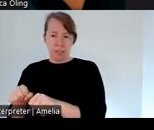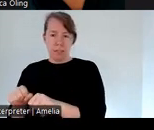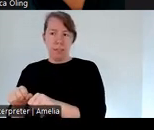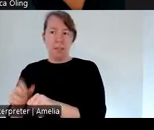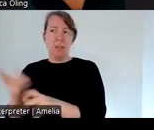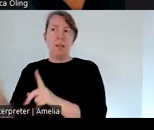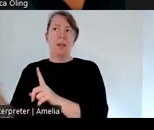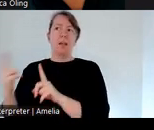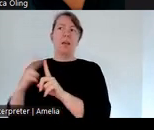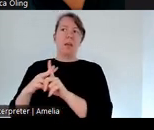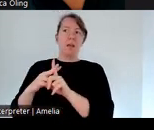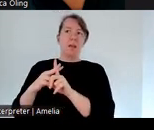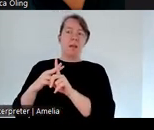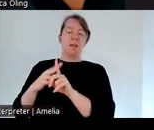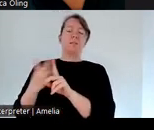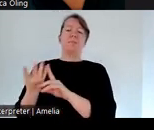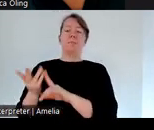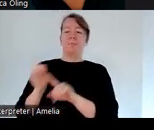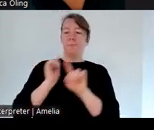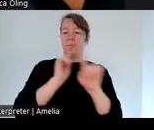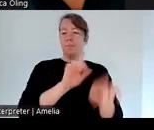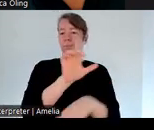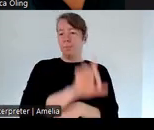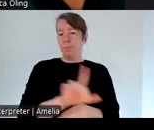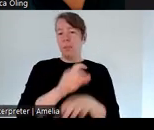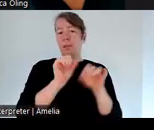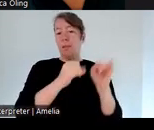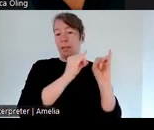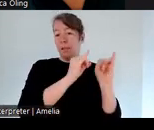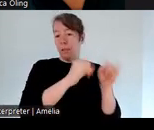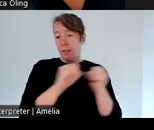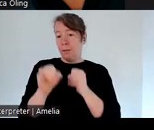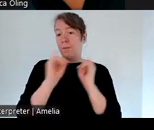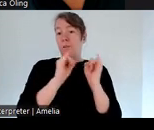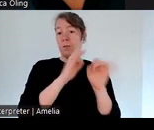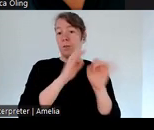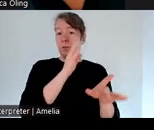and go back and do either individual testing for things that were held at many SUNY campuses